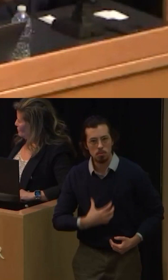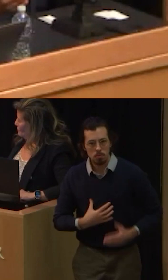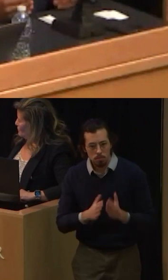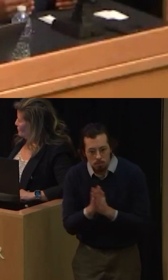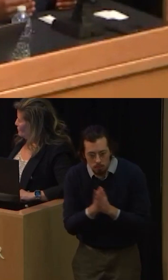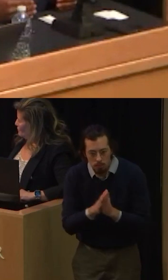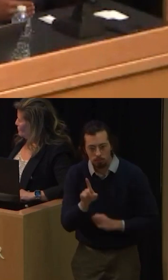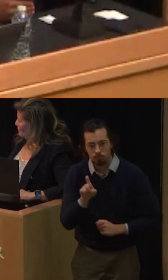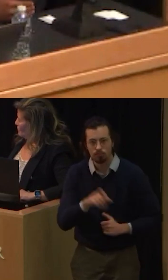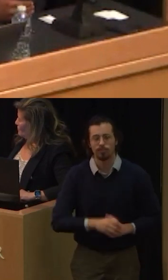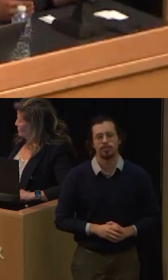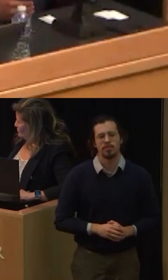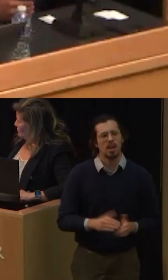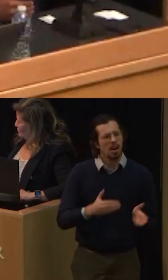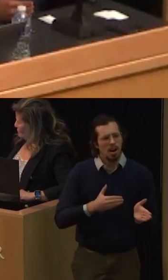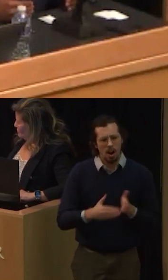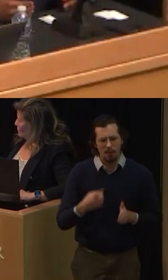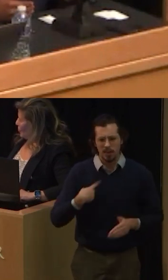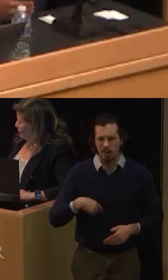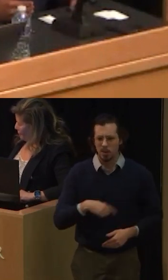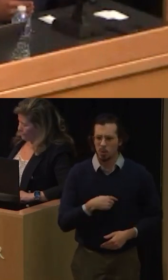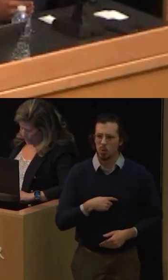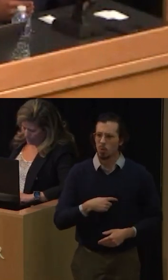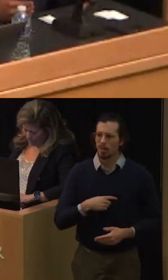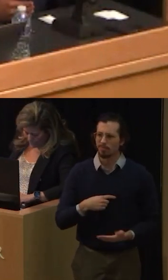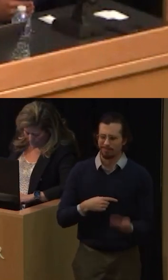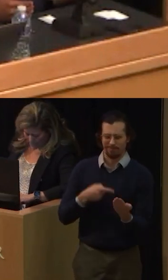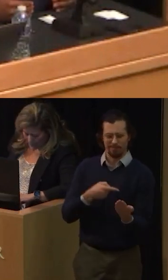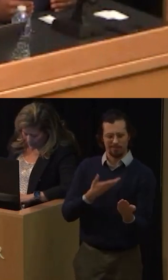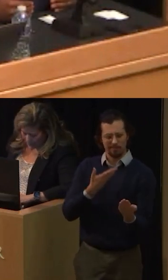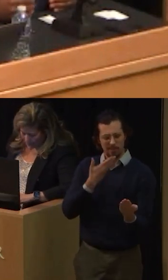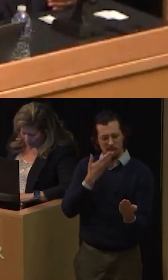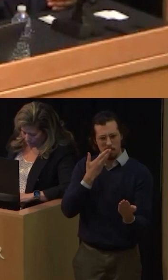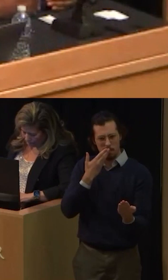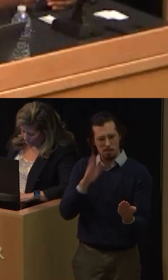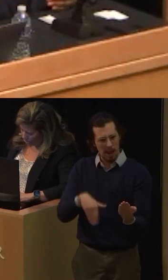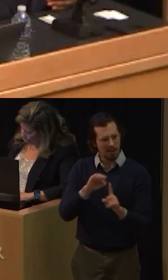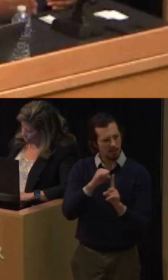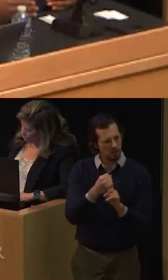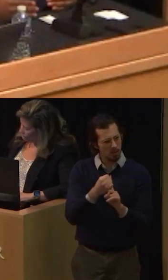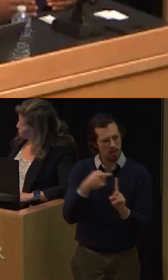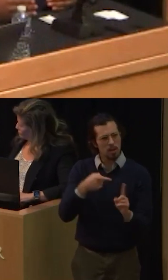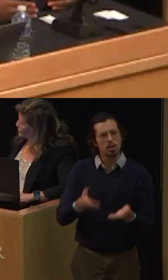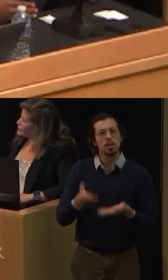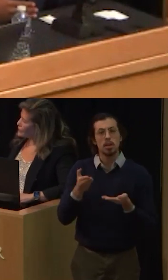And all too often, we have been sold a bad bill of goods that suggests that in order for some people to succeed,